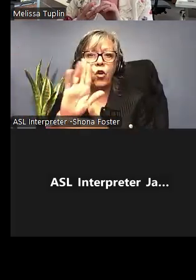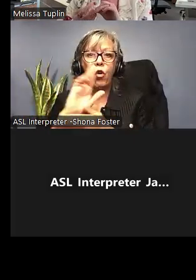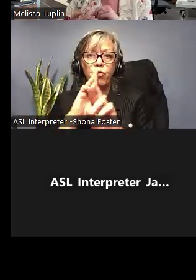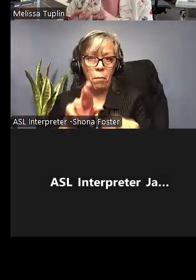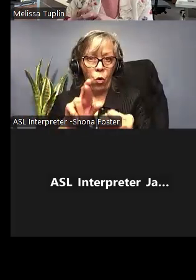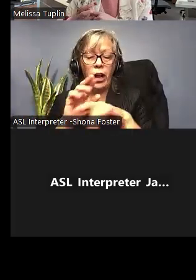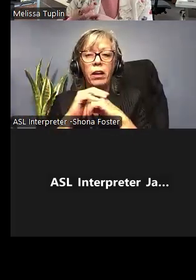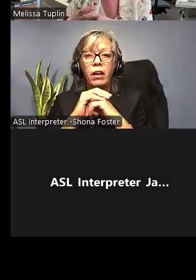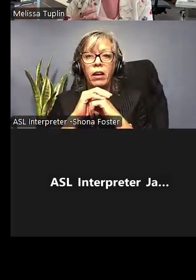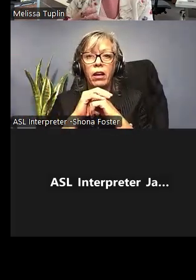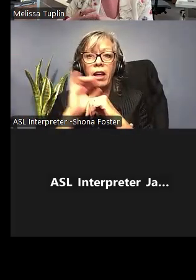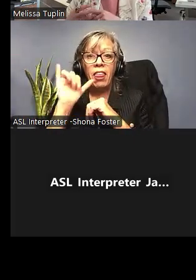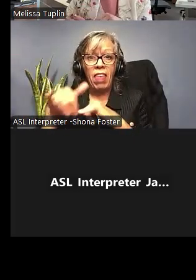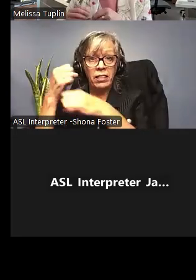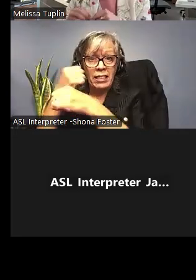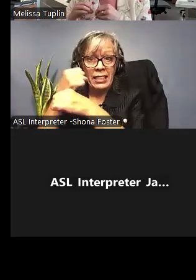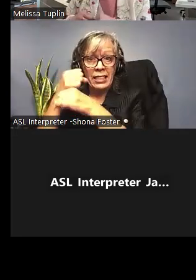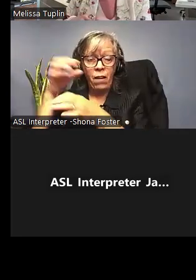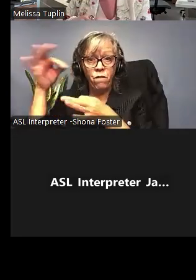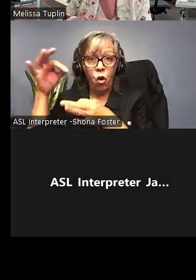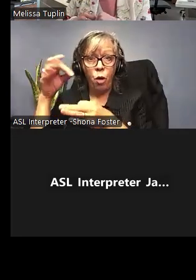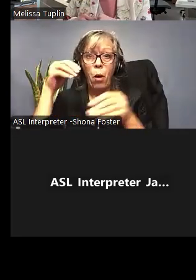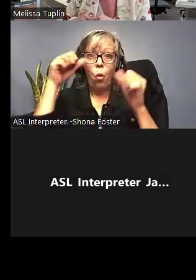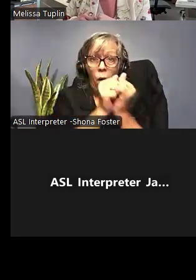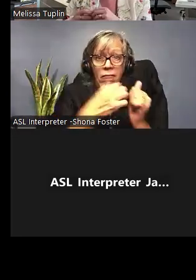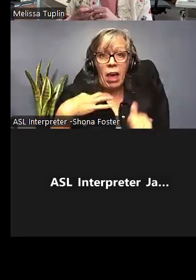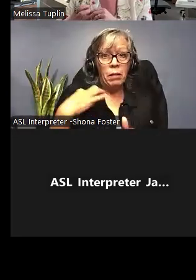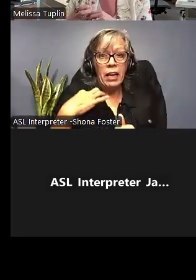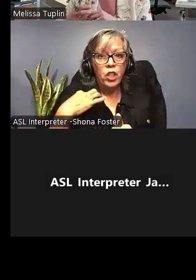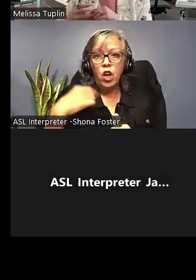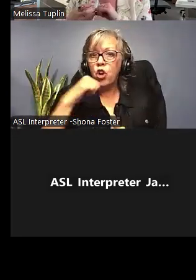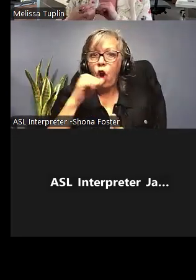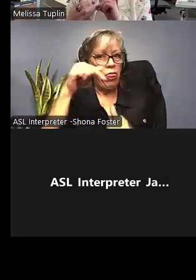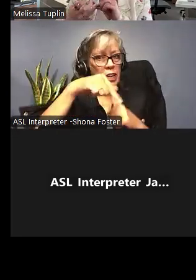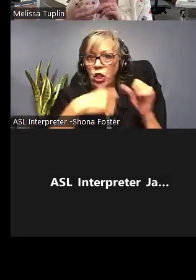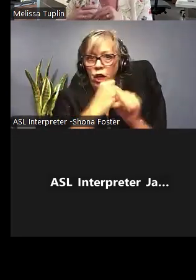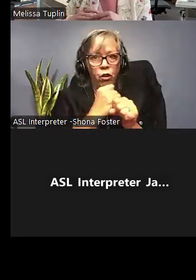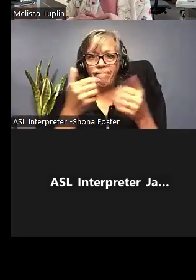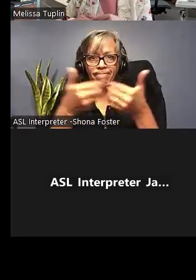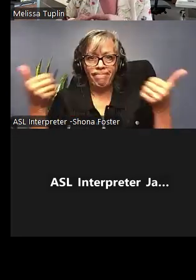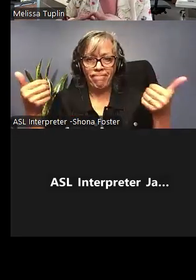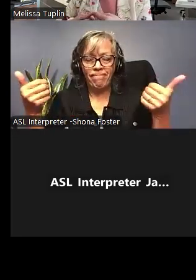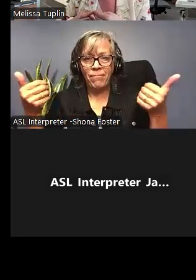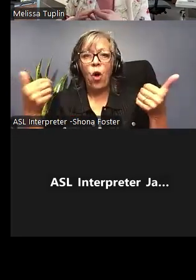that statistical form in the application process this year, because we find it's more useful for